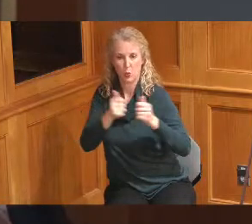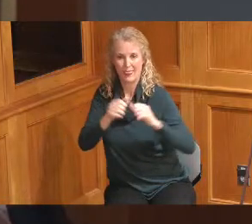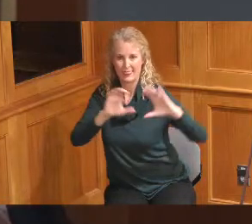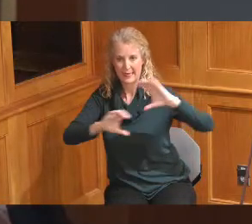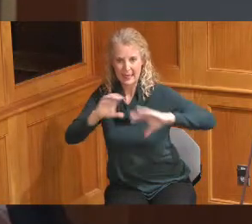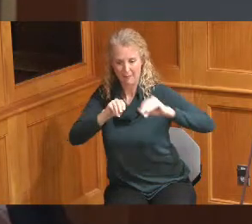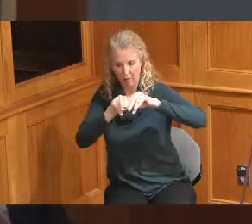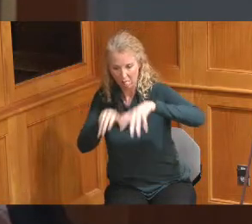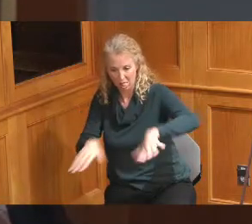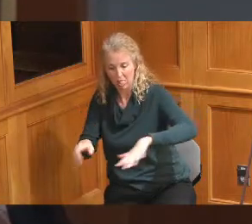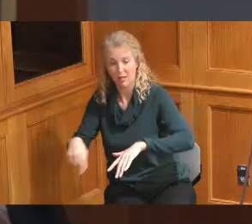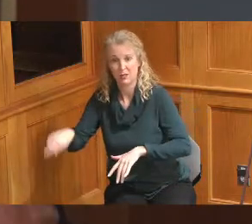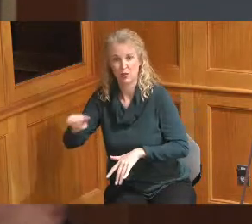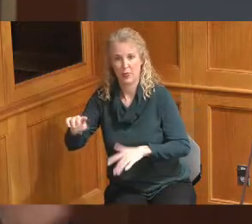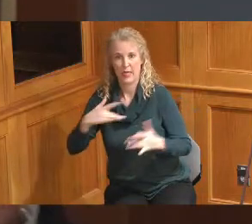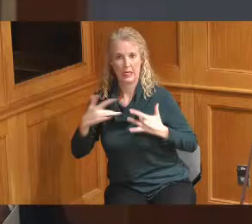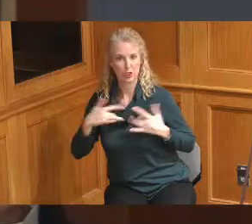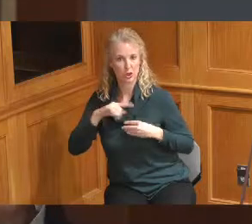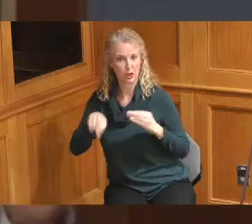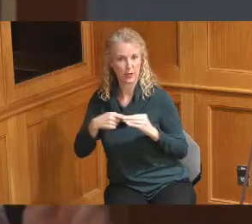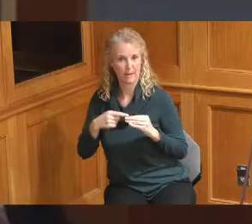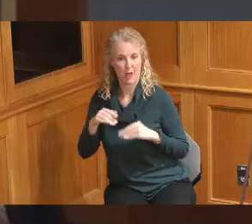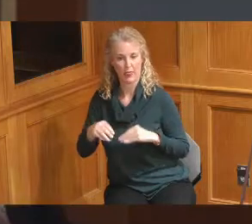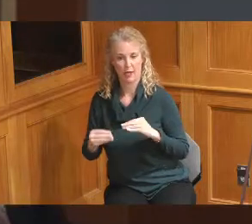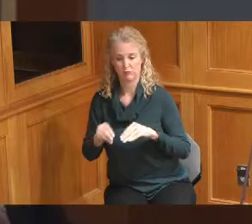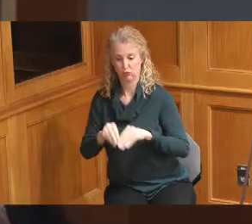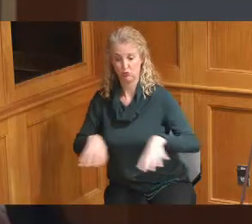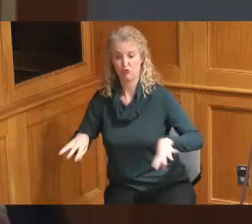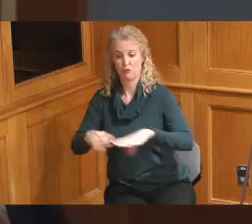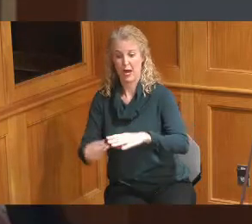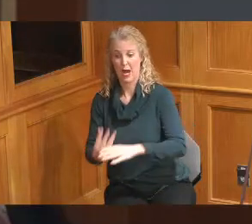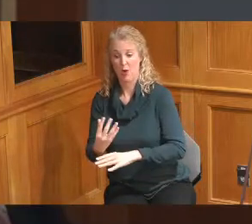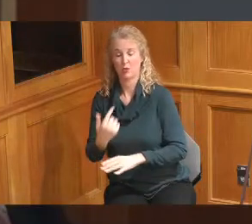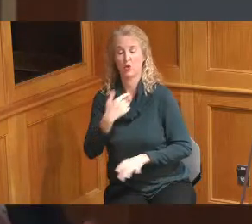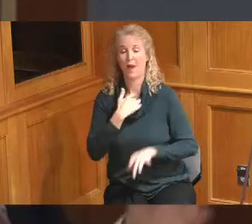the Conservation District helped me the Director helped me connect with Ohio a who then was able